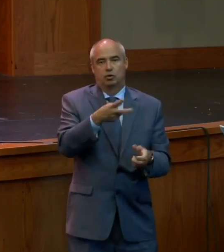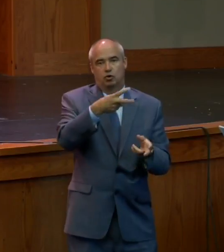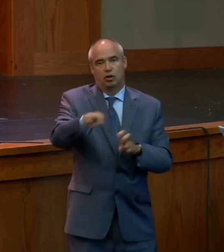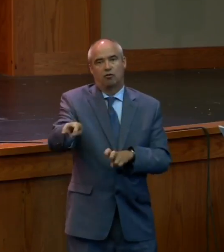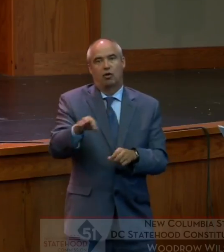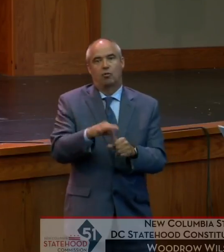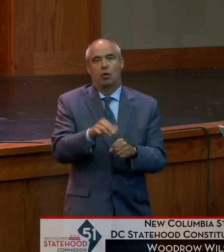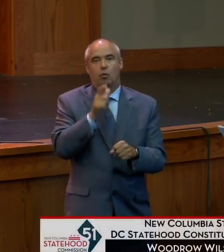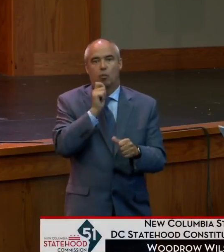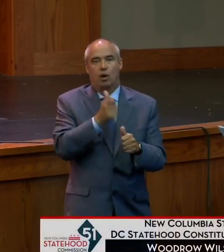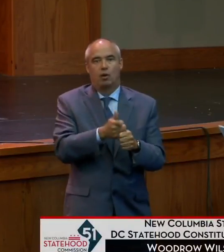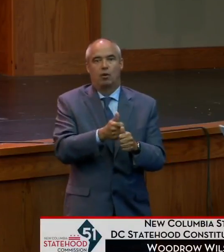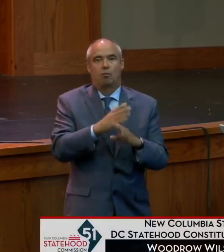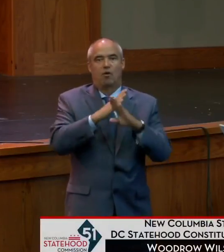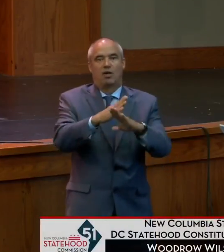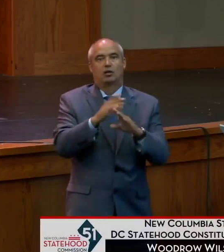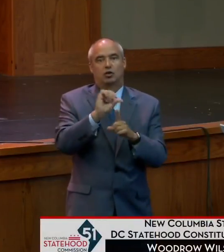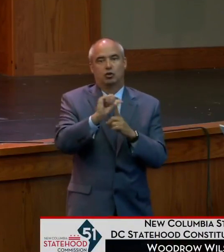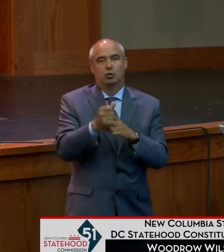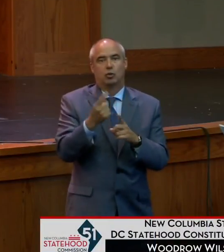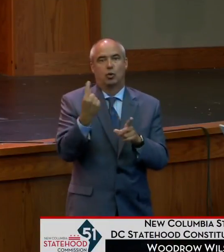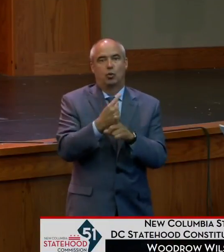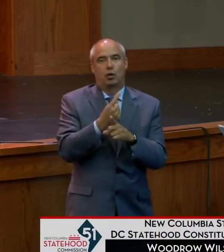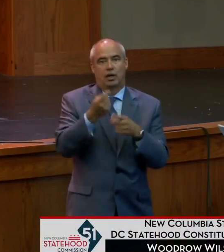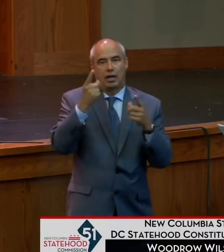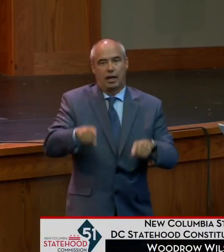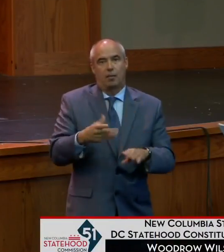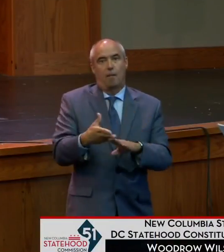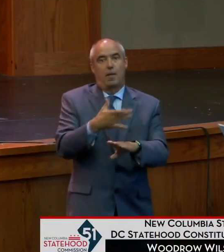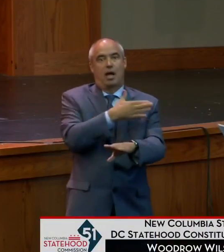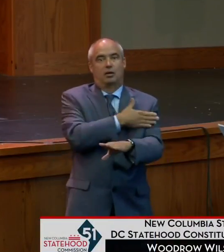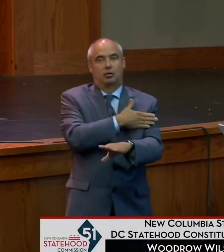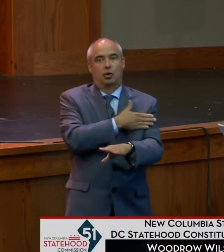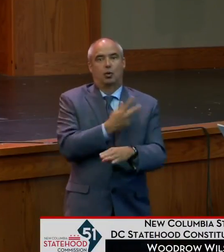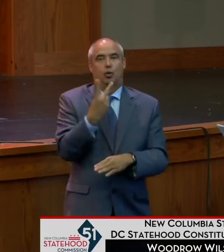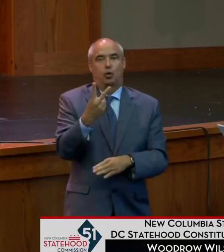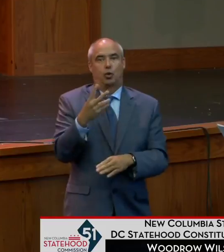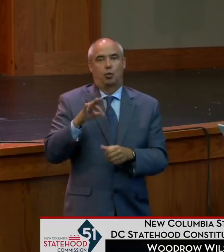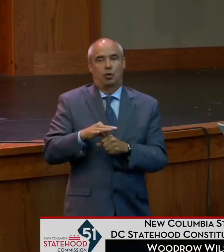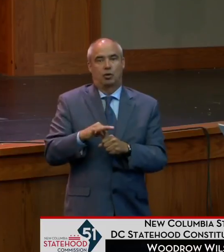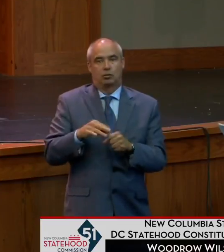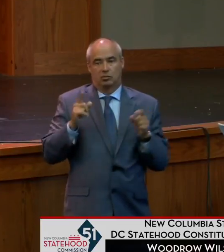THIS WILL PREVENT THE SITUATION THAT REGULARLY OCCURRED IN THE PAST WHERE TWO CANDIDATES WITH BROAD BASE OF OVERLAPPING